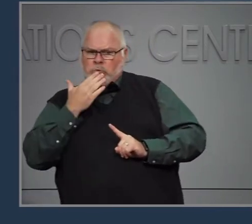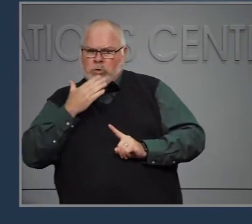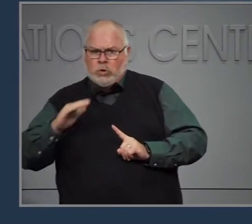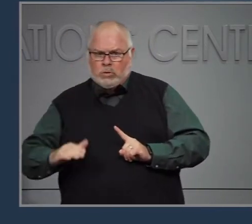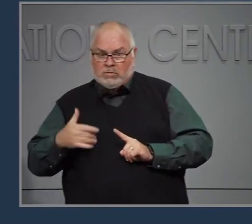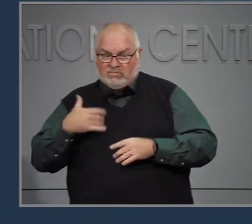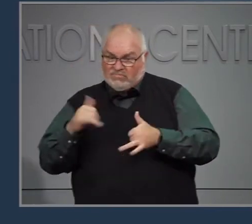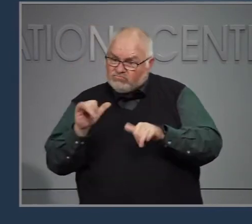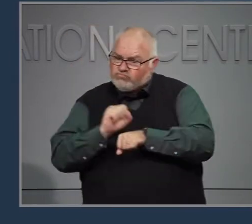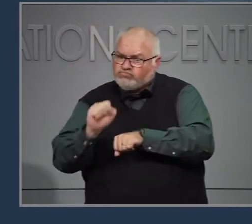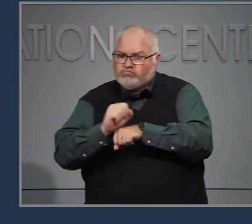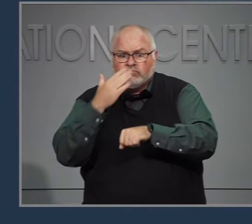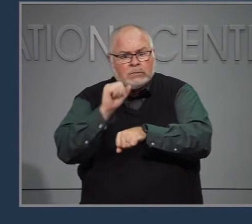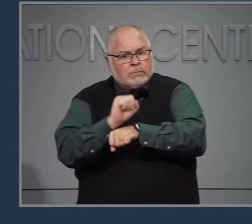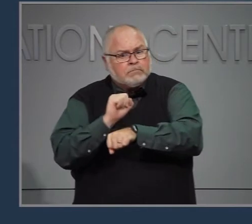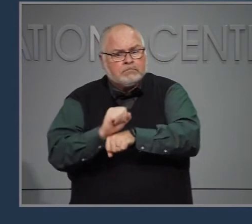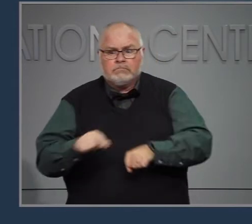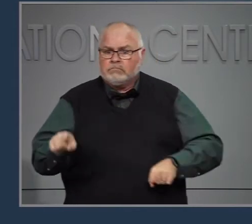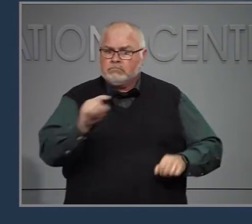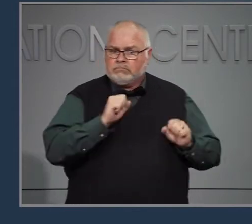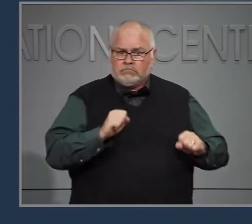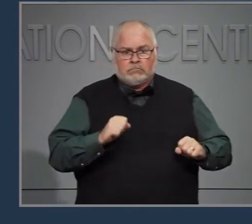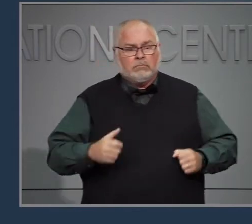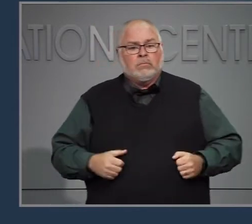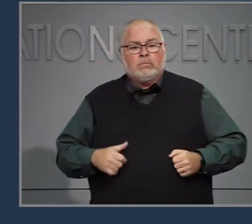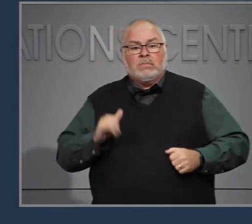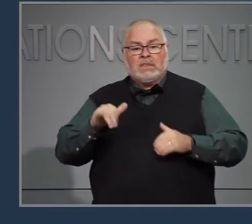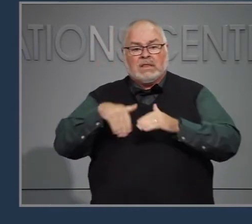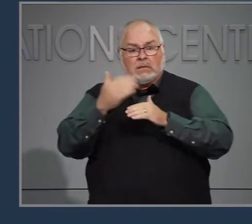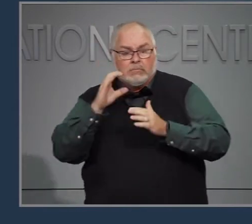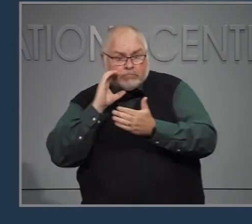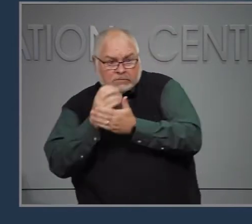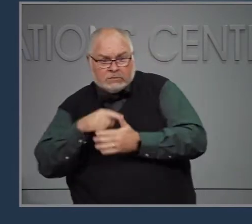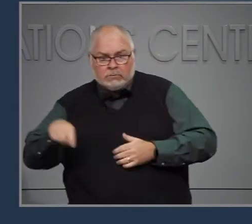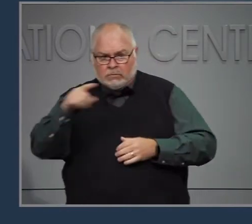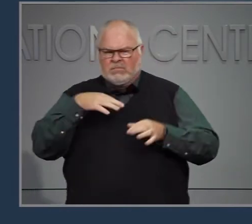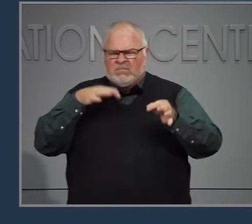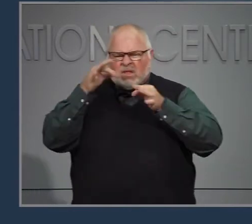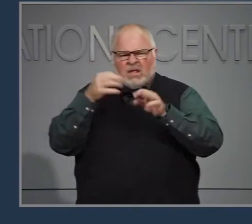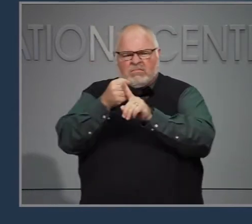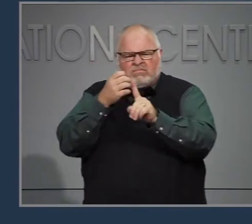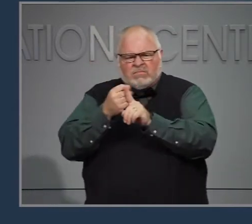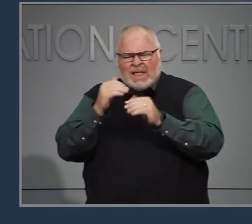AS WE MOVE INTO THE NEXT SLIDE, I'LL TALK ABOUT SOME OF THE HIGHLIGHTS OF WHAT THAT WORK